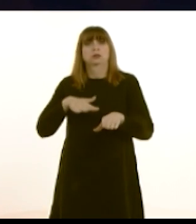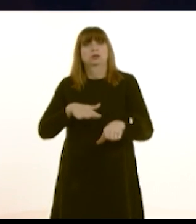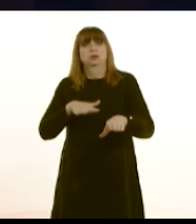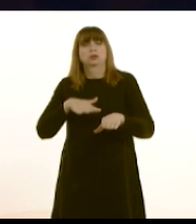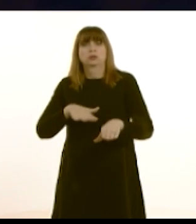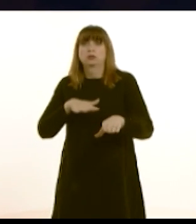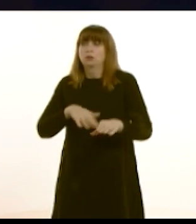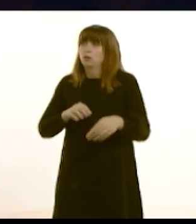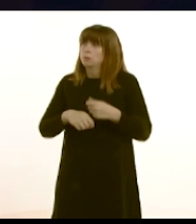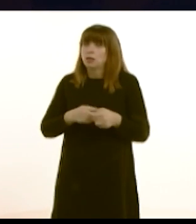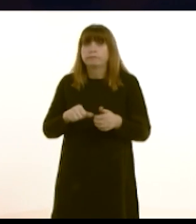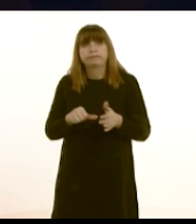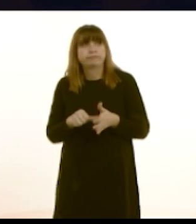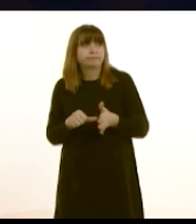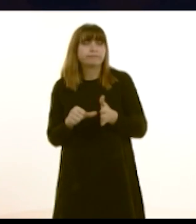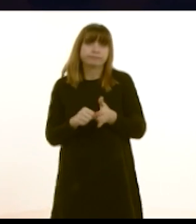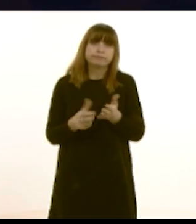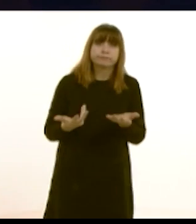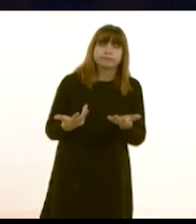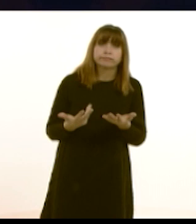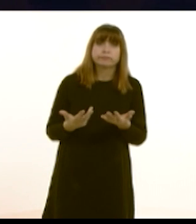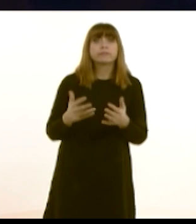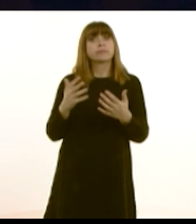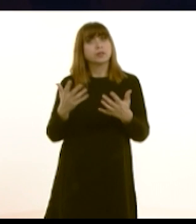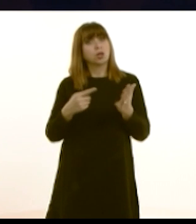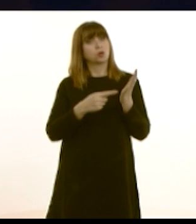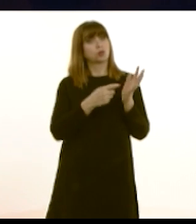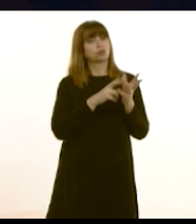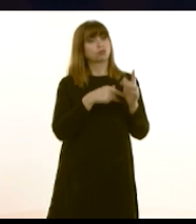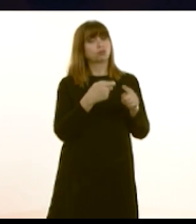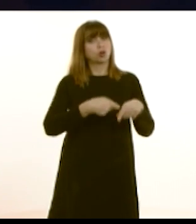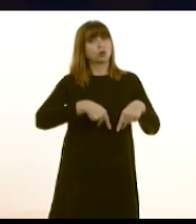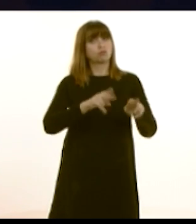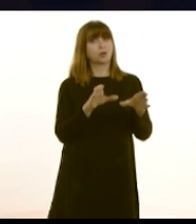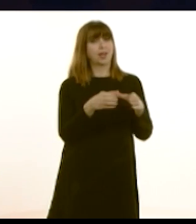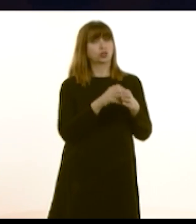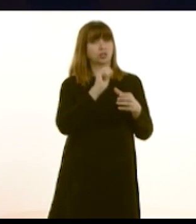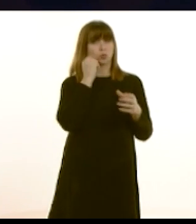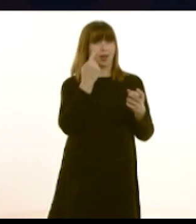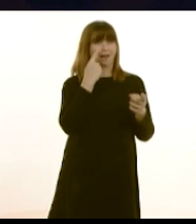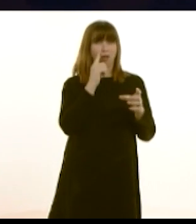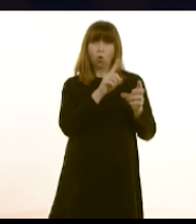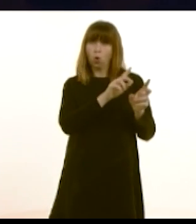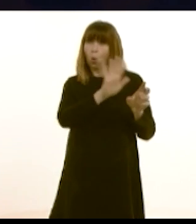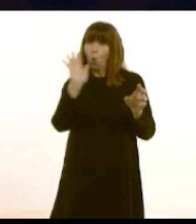too. So, will the trunk road agency look at all the roads in the areas affected to ensure